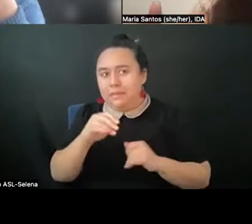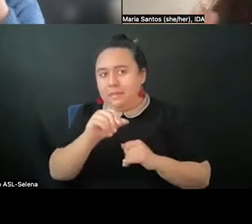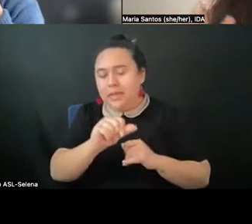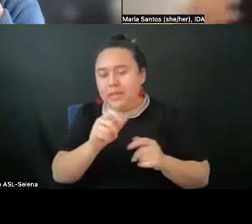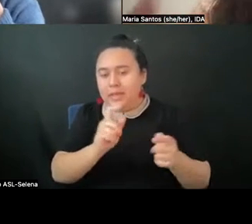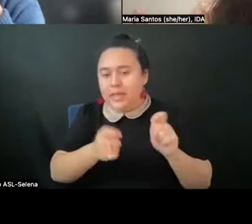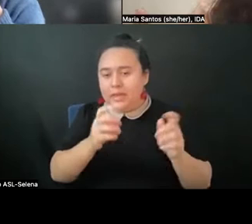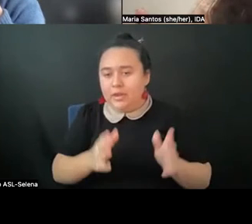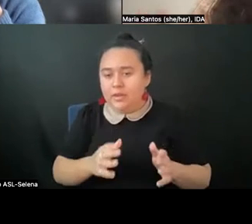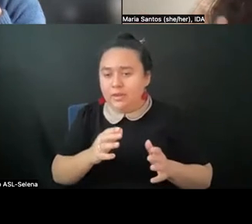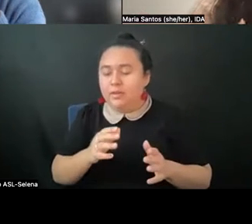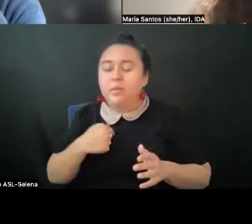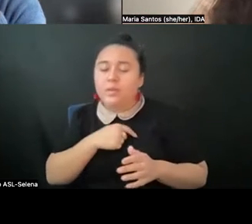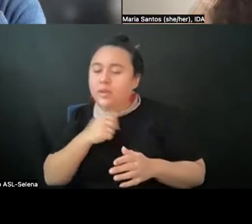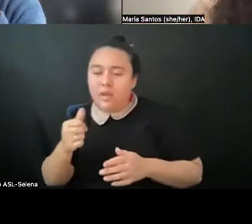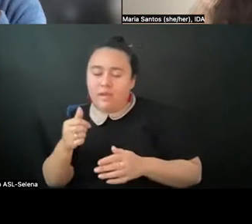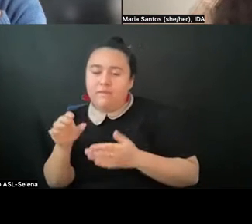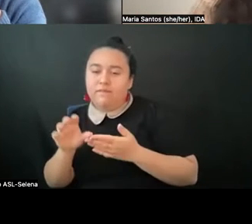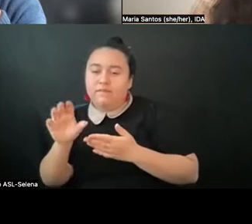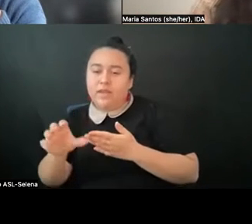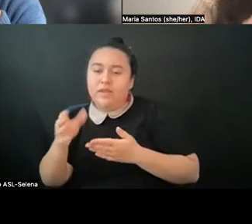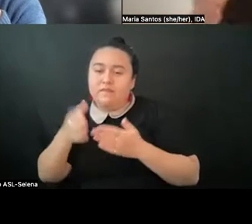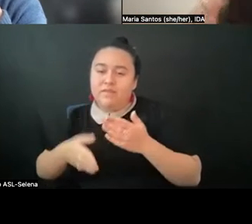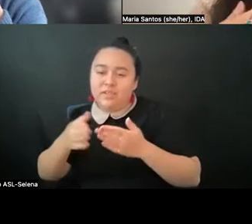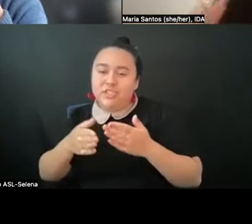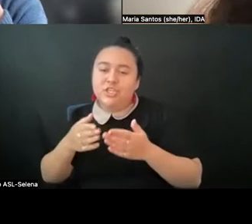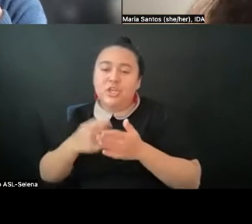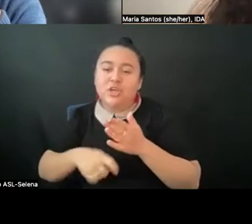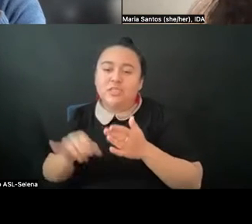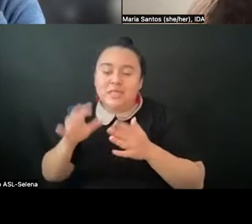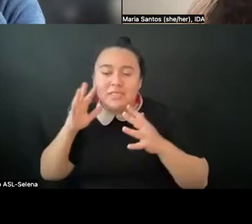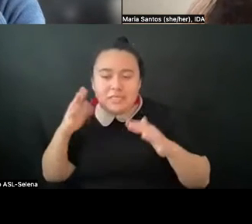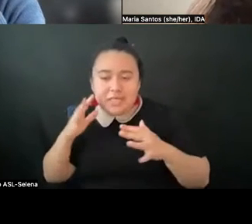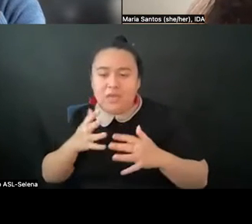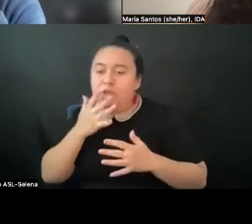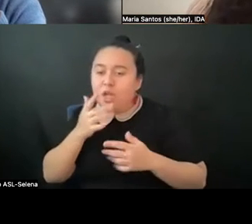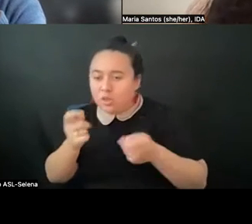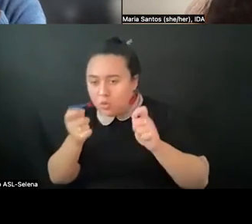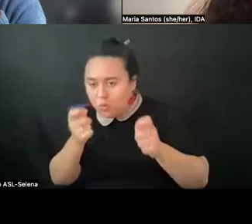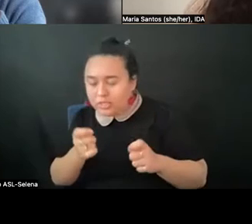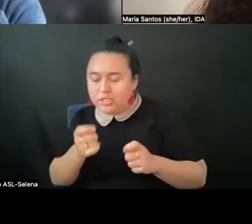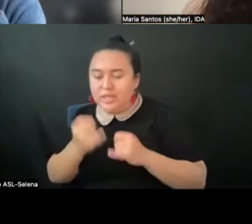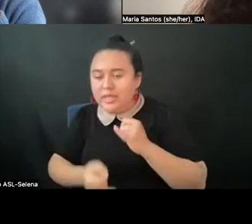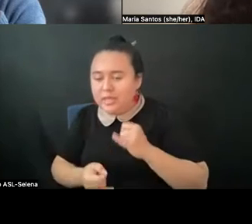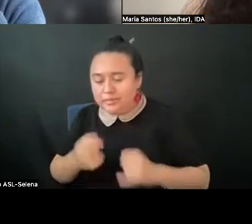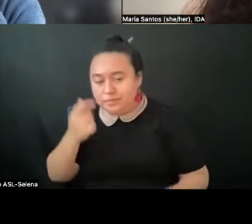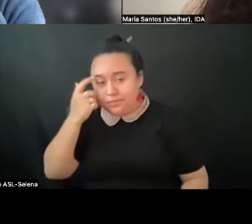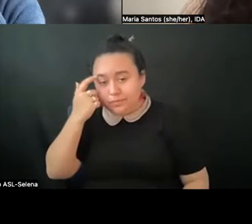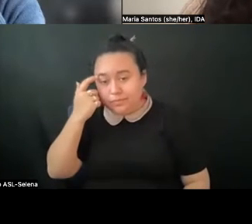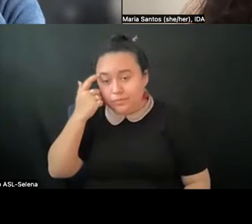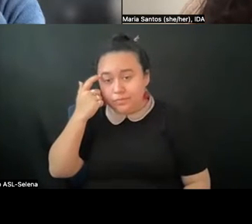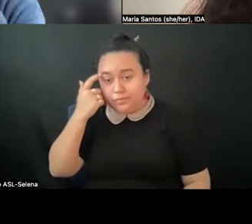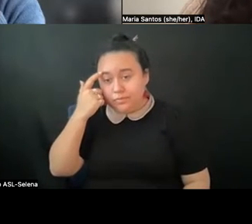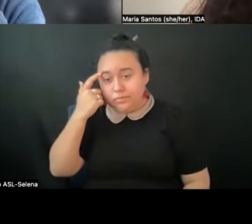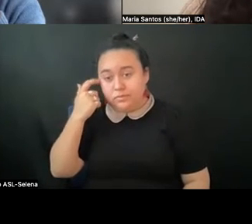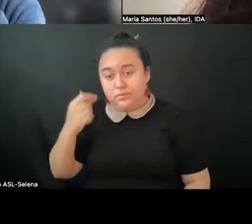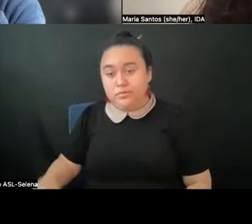What we won't fund are finishing costs which are more like sound and color correction at the end.